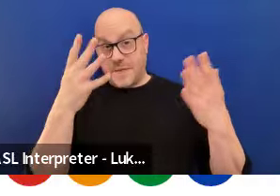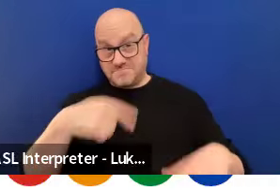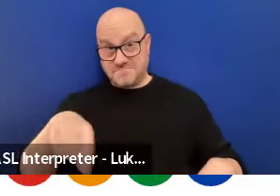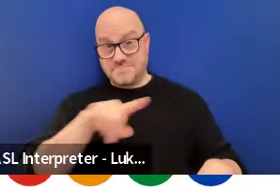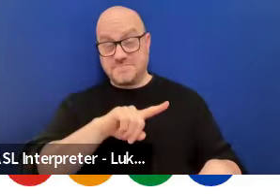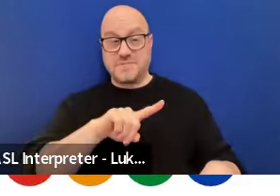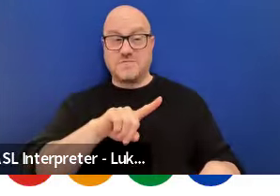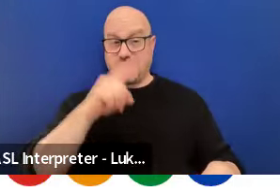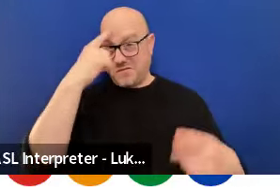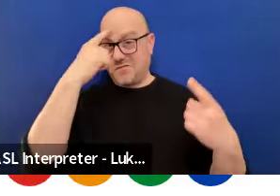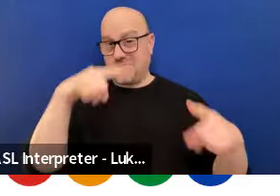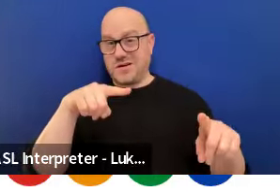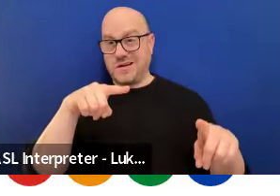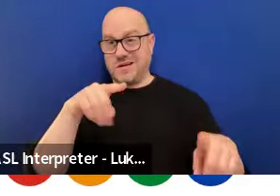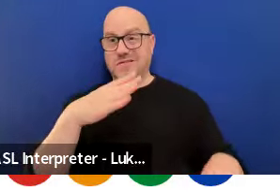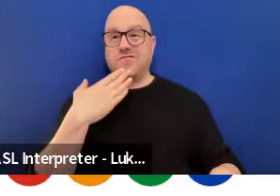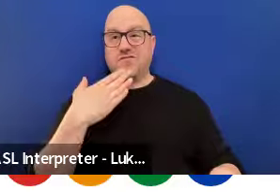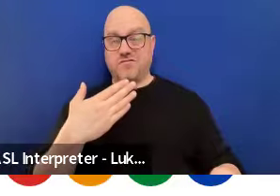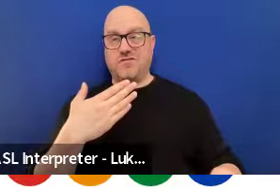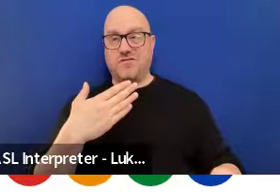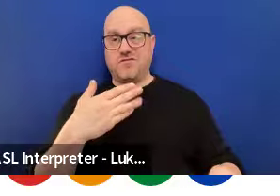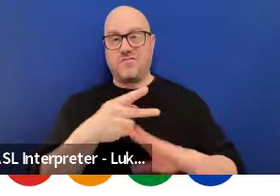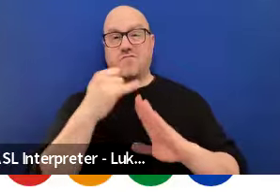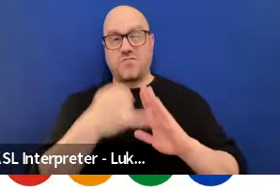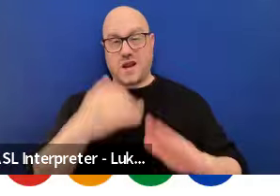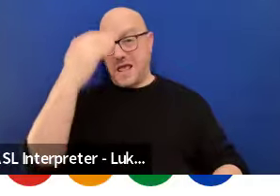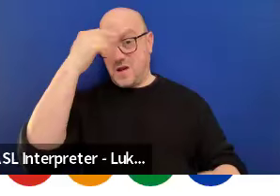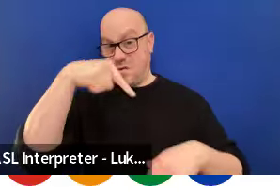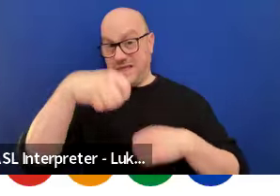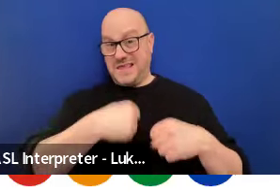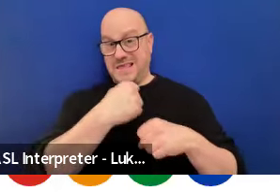THAT IS A GREAT POINT. I THINK ONE MANY OF US WOULD